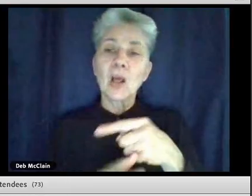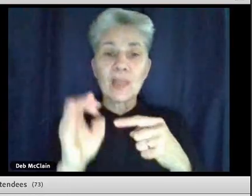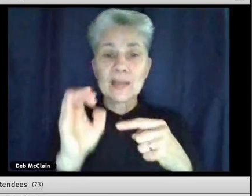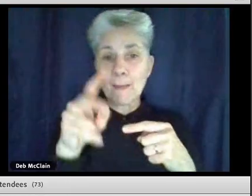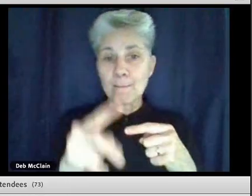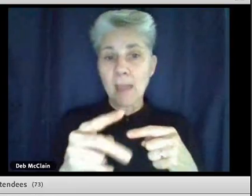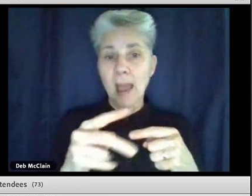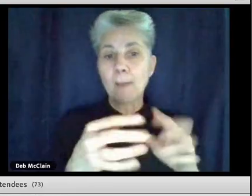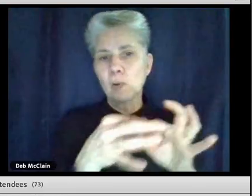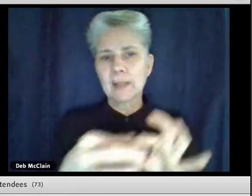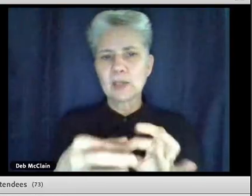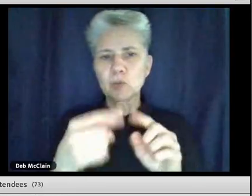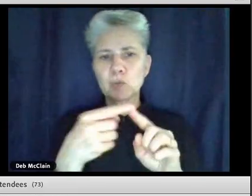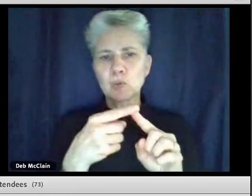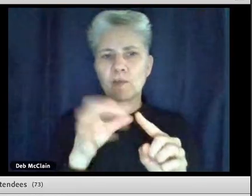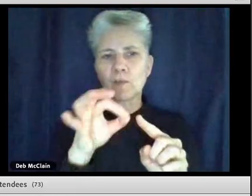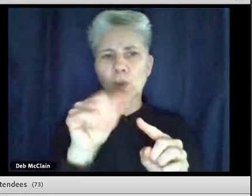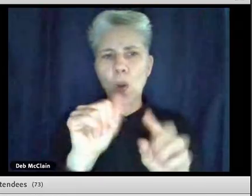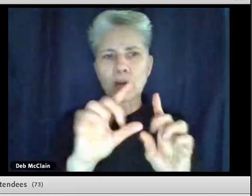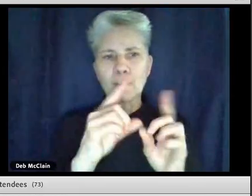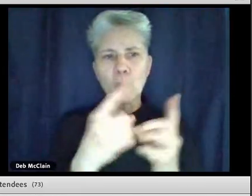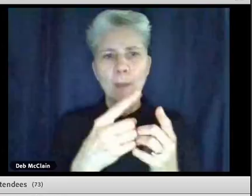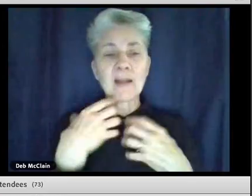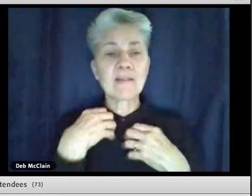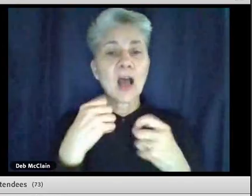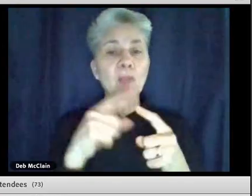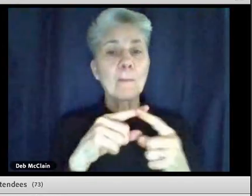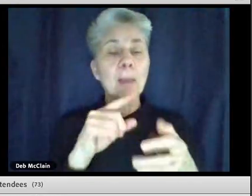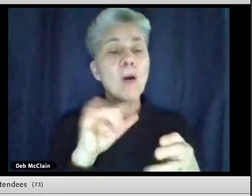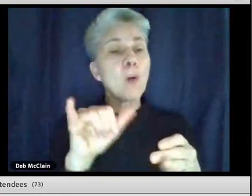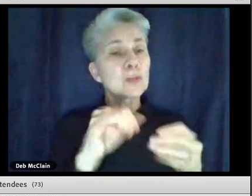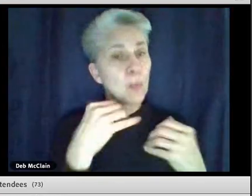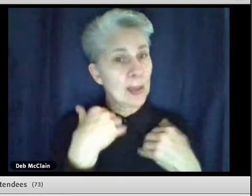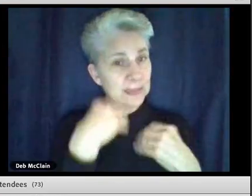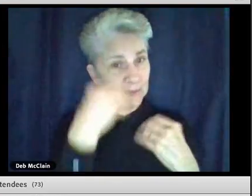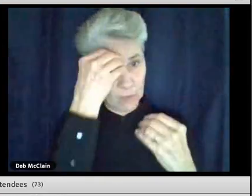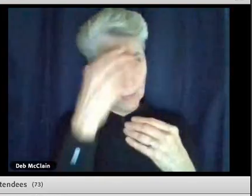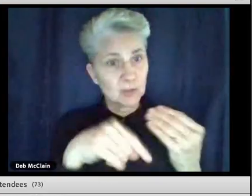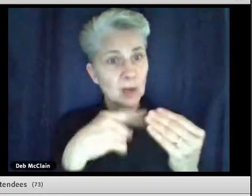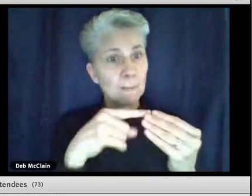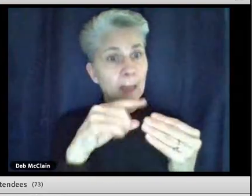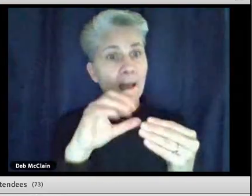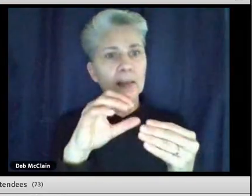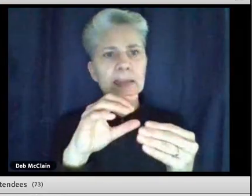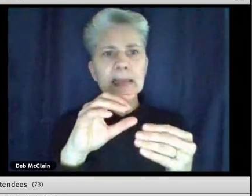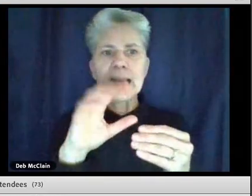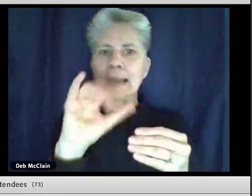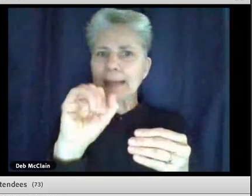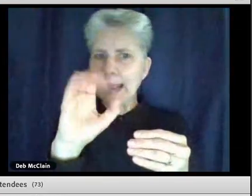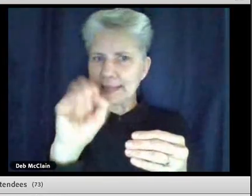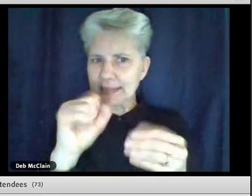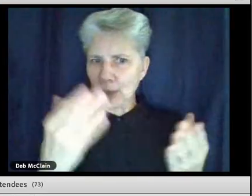to the Florida Department of Health or whatever department of health is there, but again, it's also got information on cases in the US.